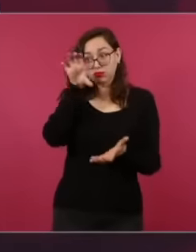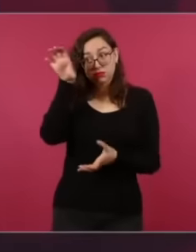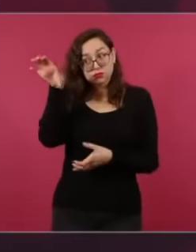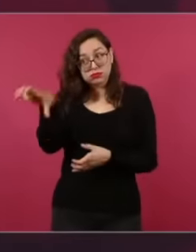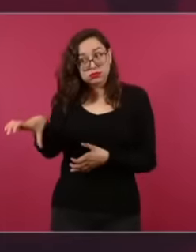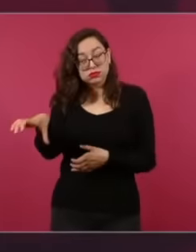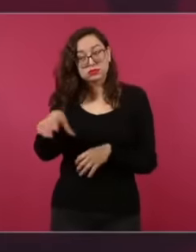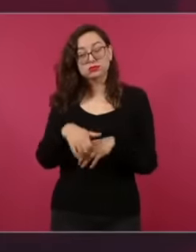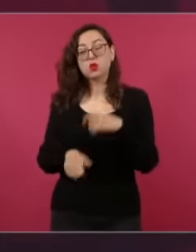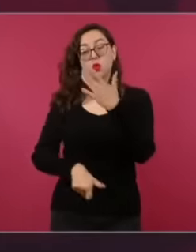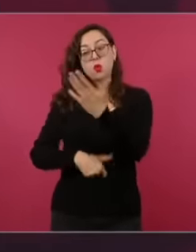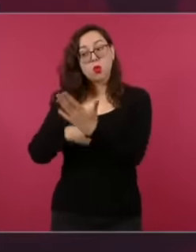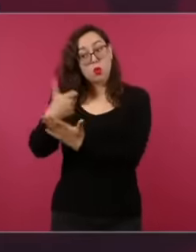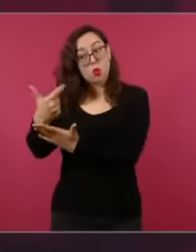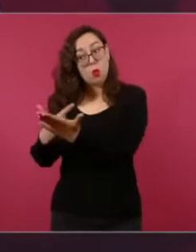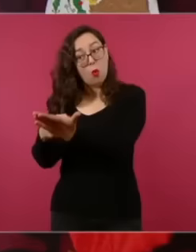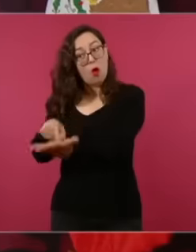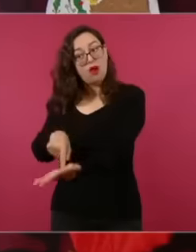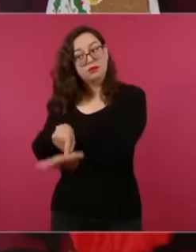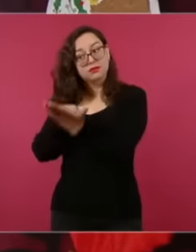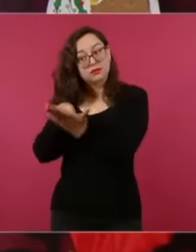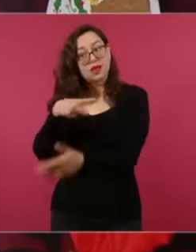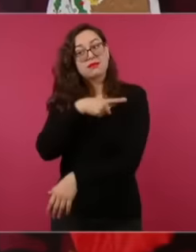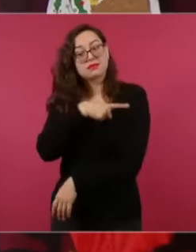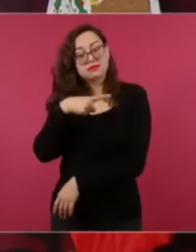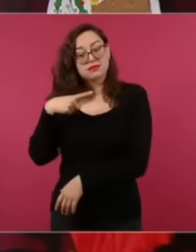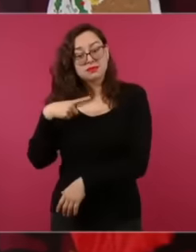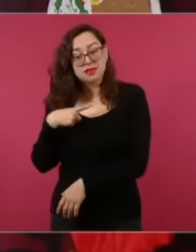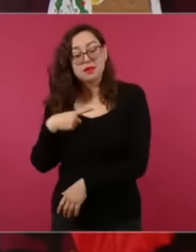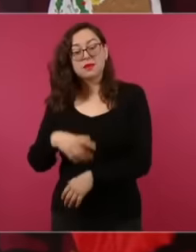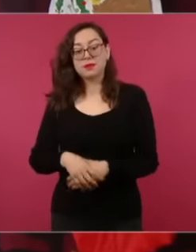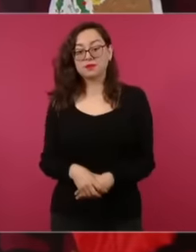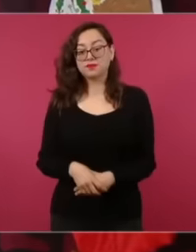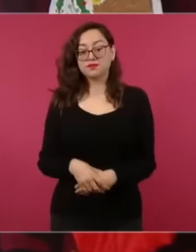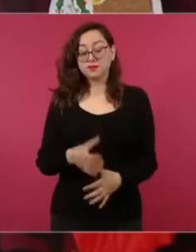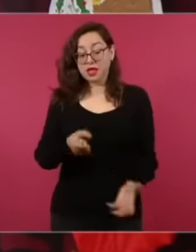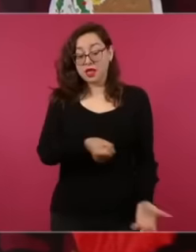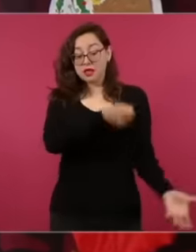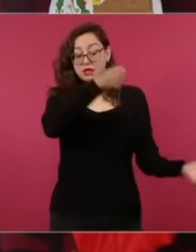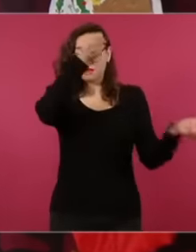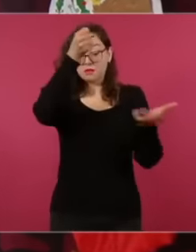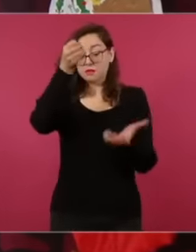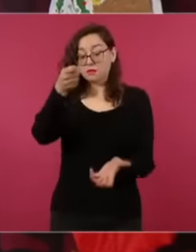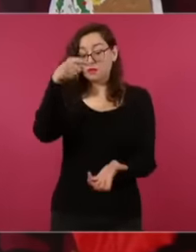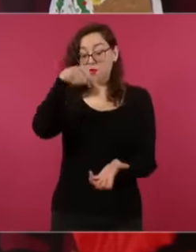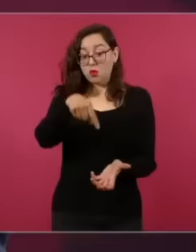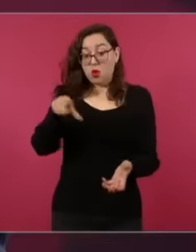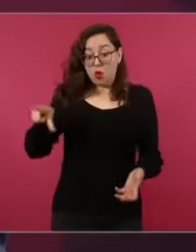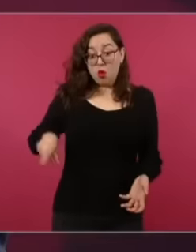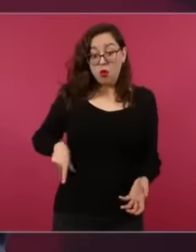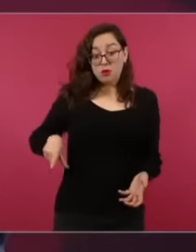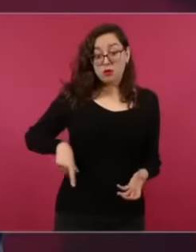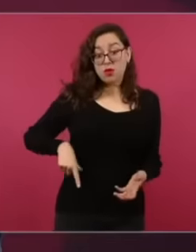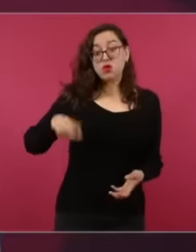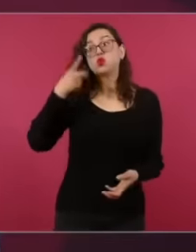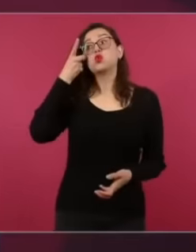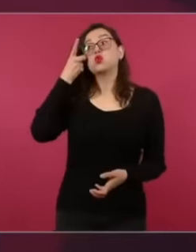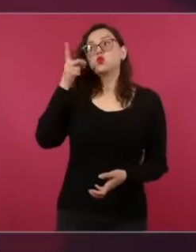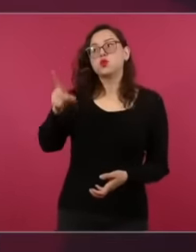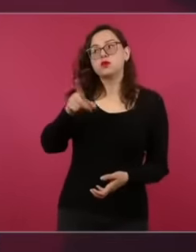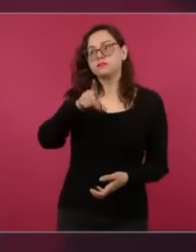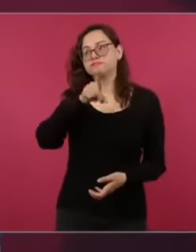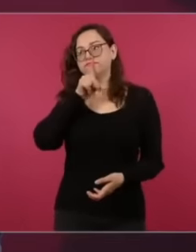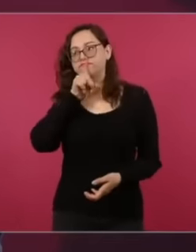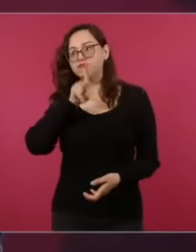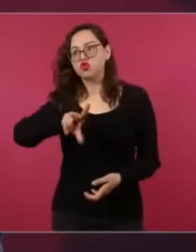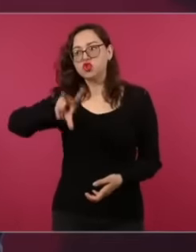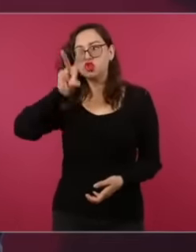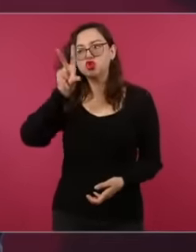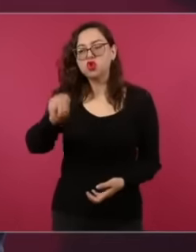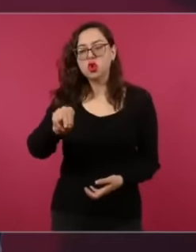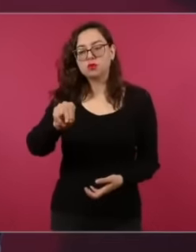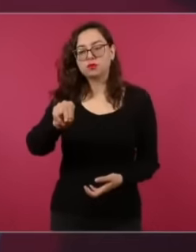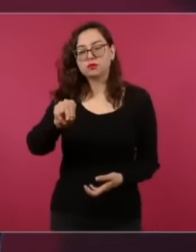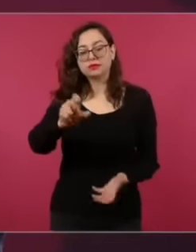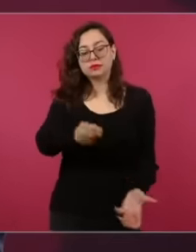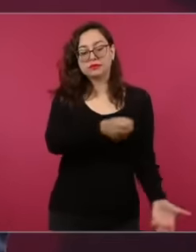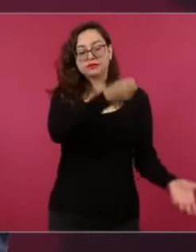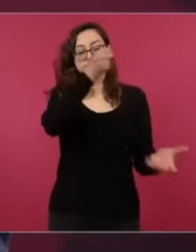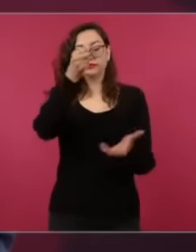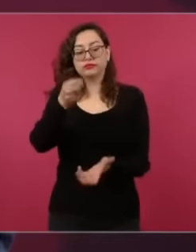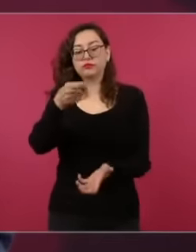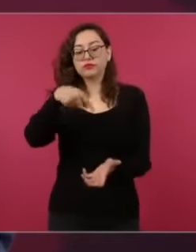broken record, it is not the government's money, it is the people's money, this is